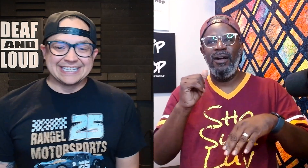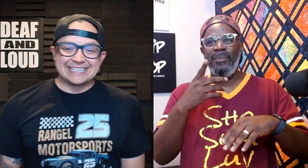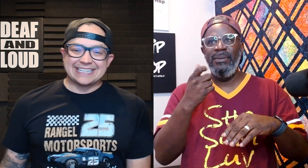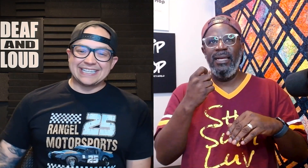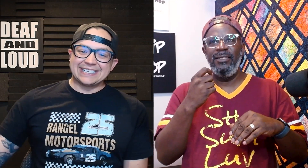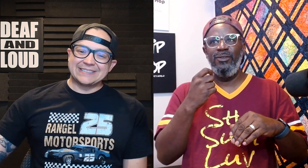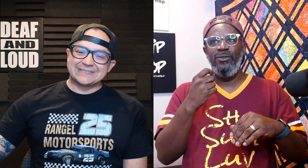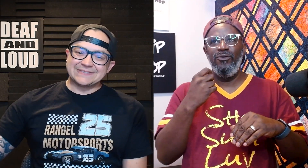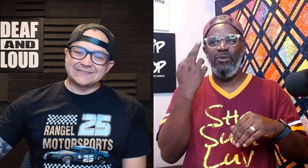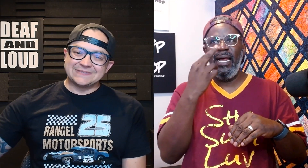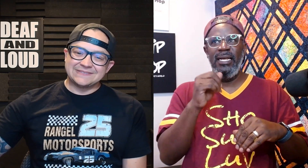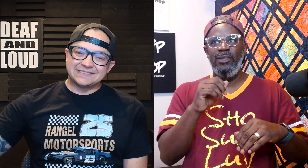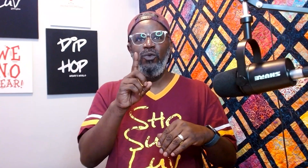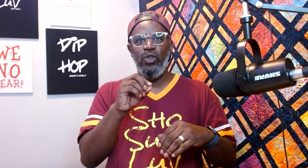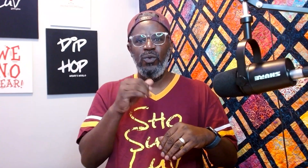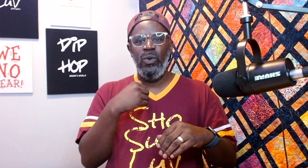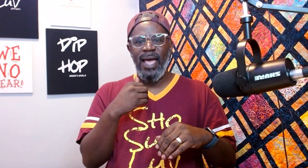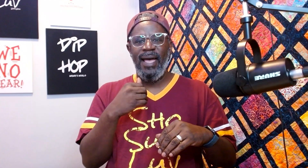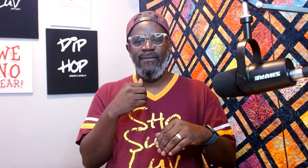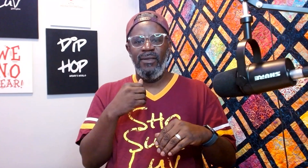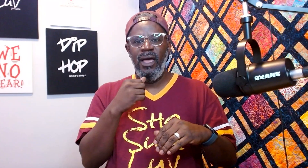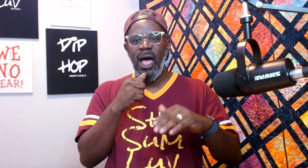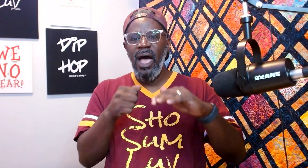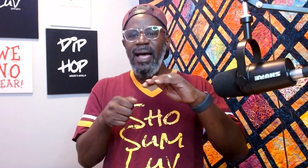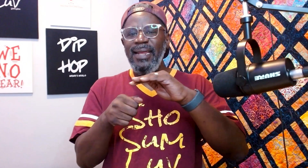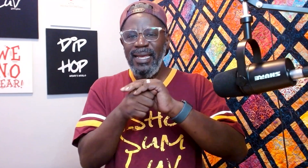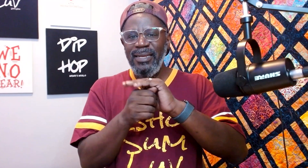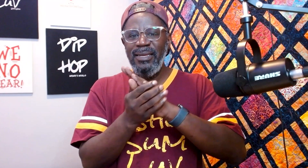I mean, because you realize you do have a hidden